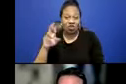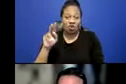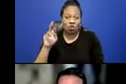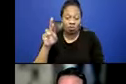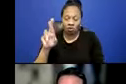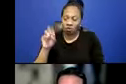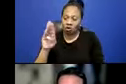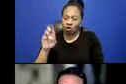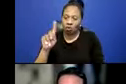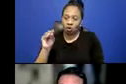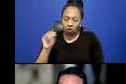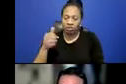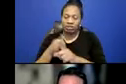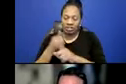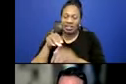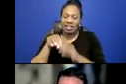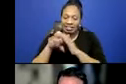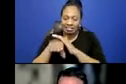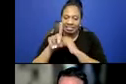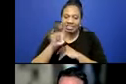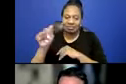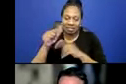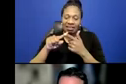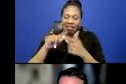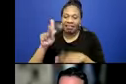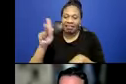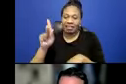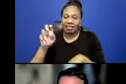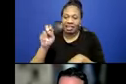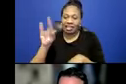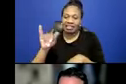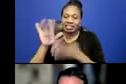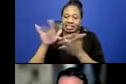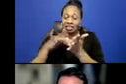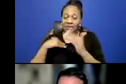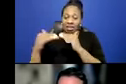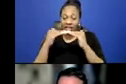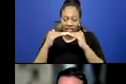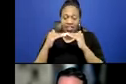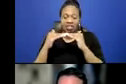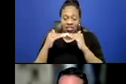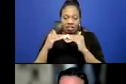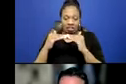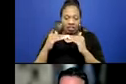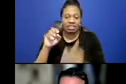of the Office of Accessibility and VSA at the Kennedy Center. My colleague Sarah Burzio and I will be your support staff